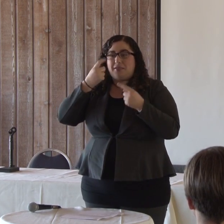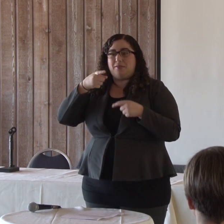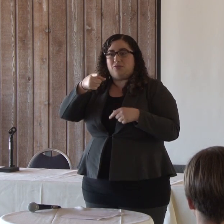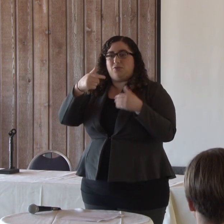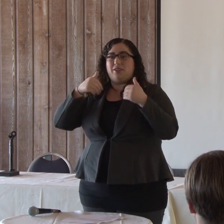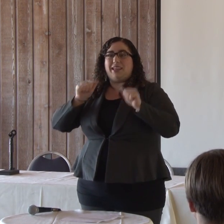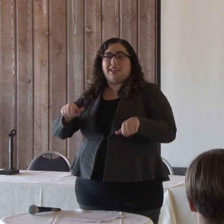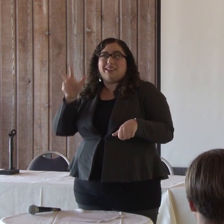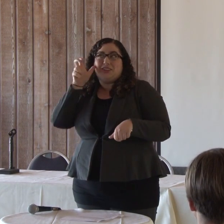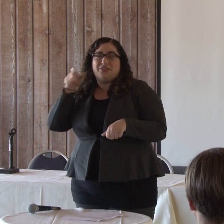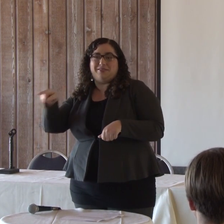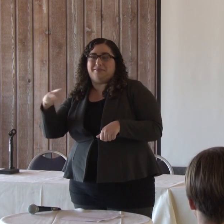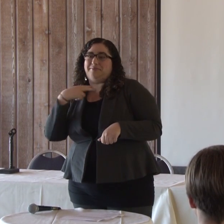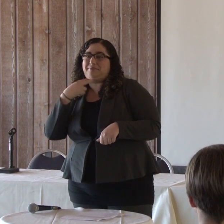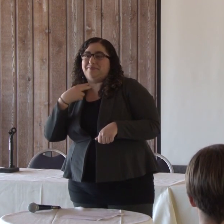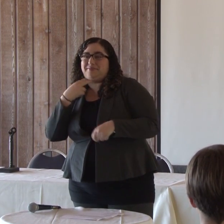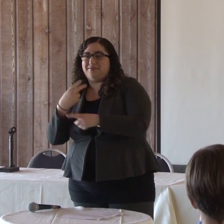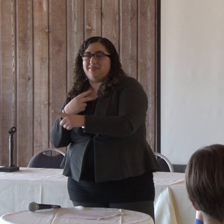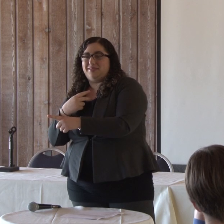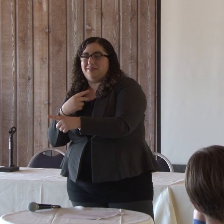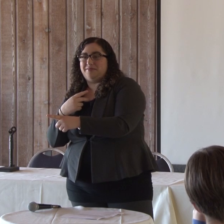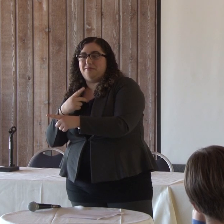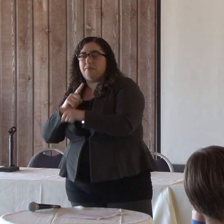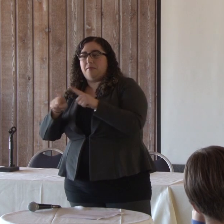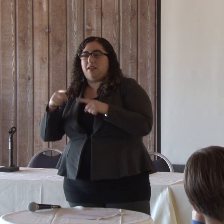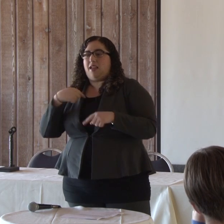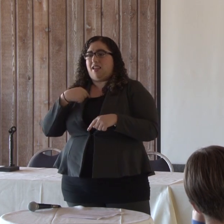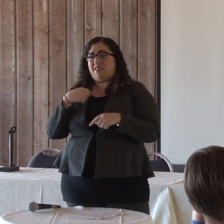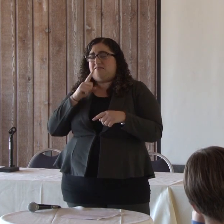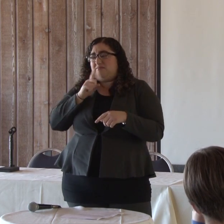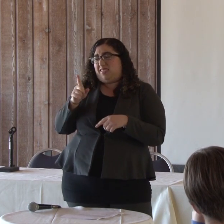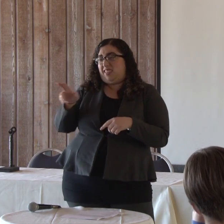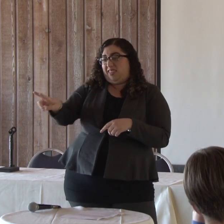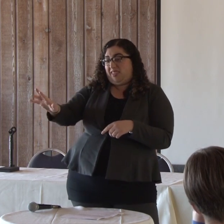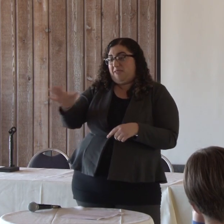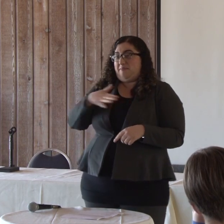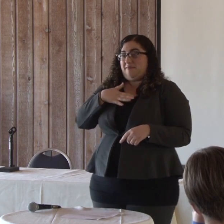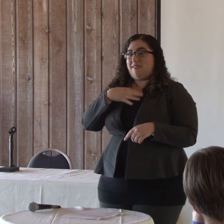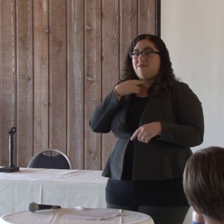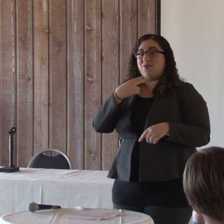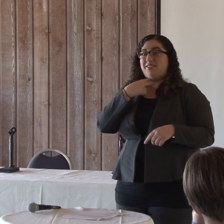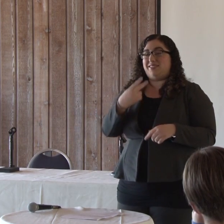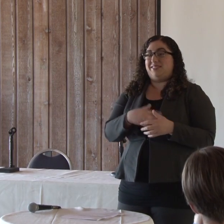interpreters, we're just borrowering their voices. So you can hear them And that